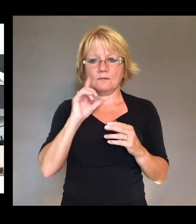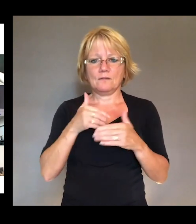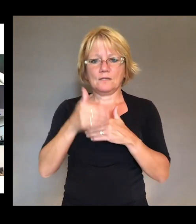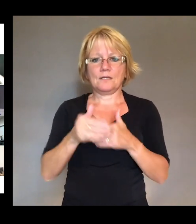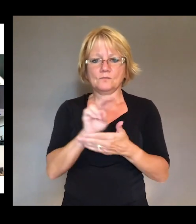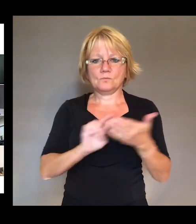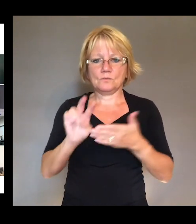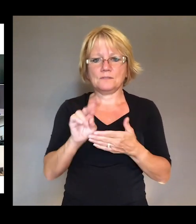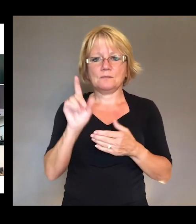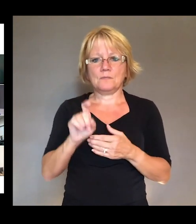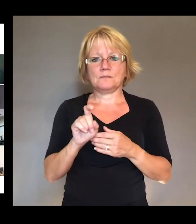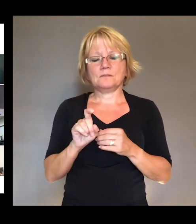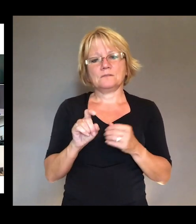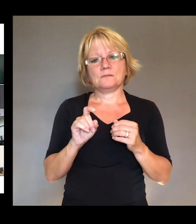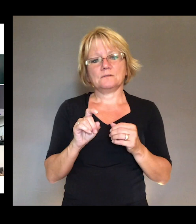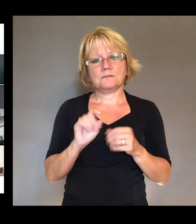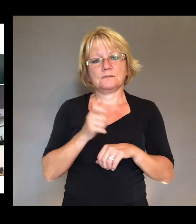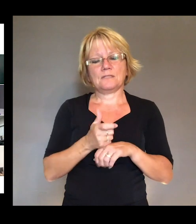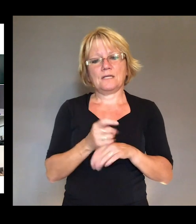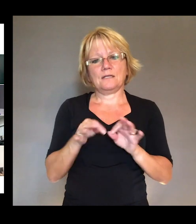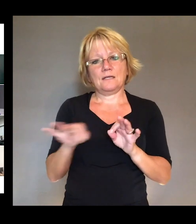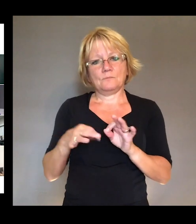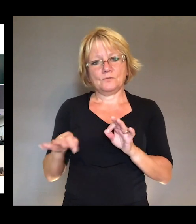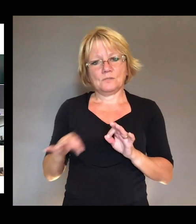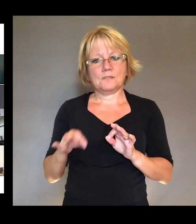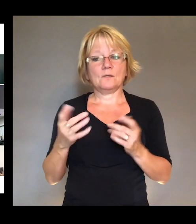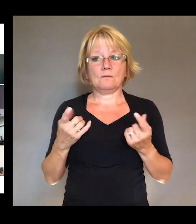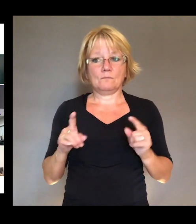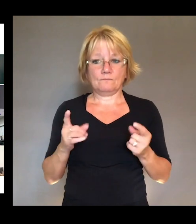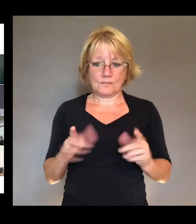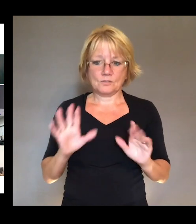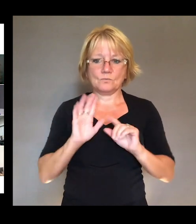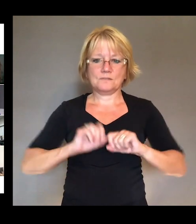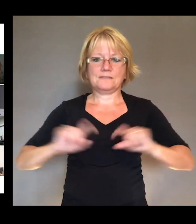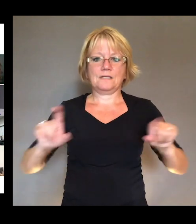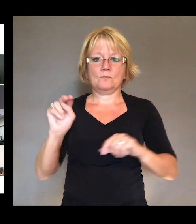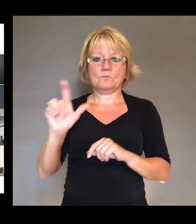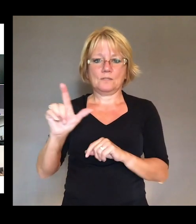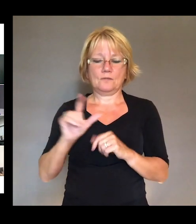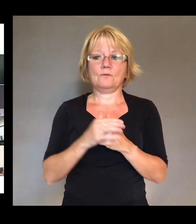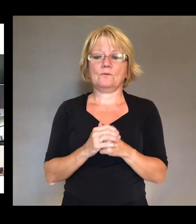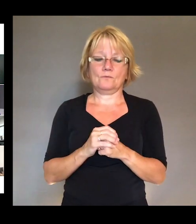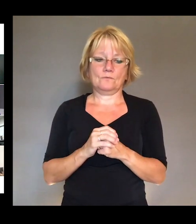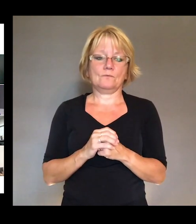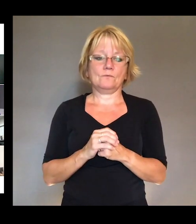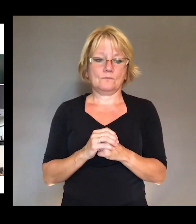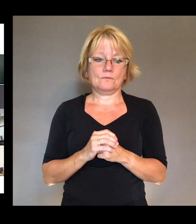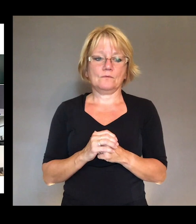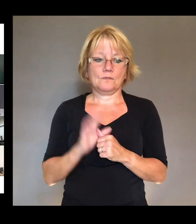because we do have to get captioned. And once that is done, we will send it out and whenever our upcoming newsletters, and then when you do that,